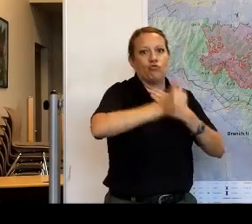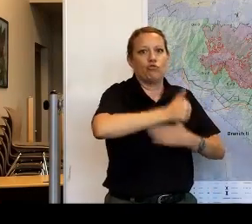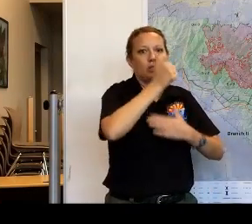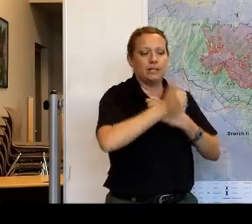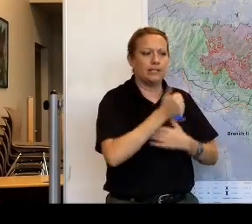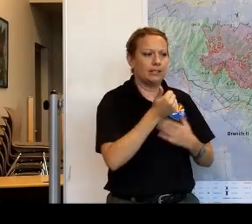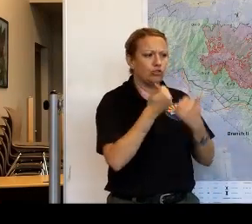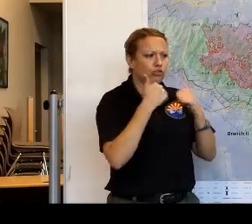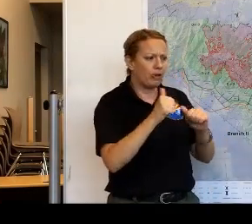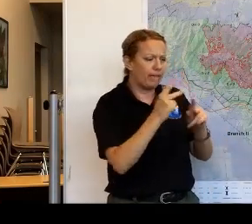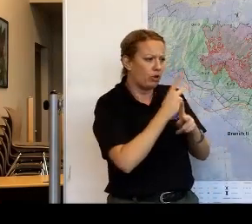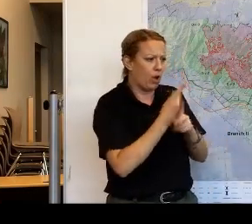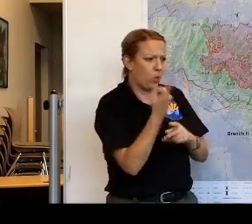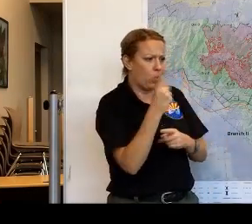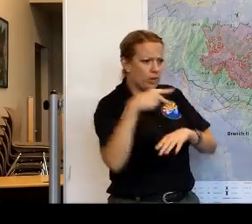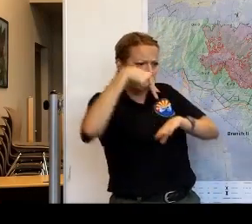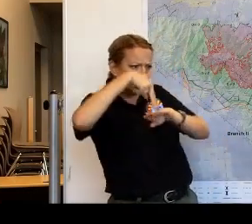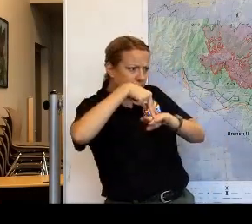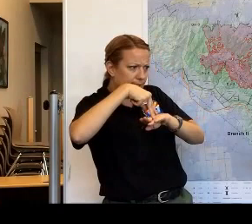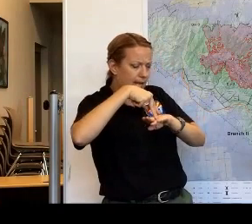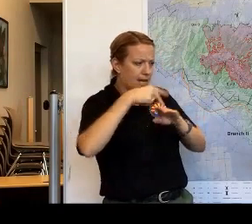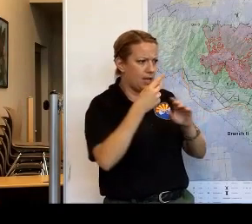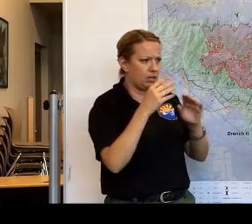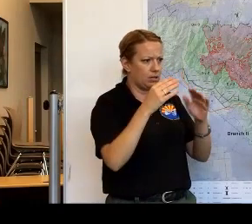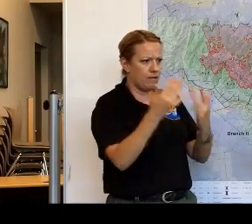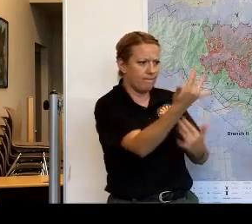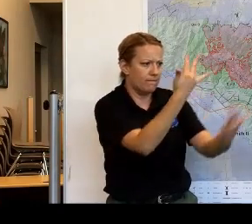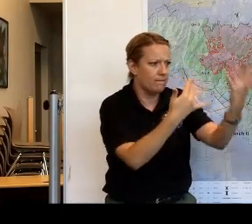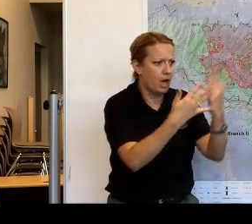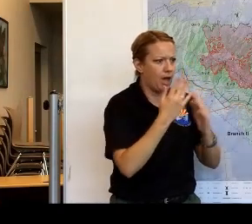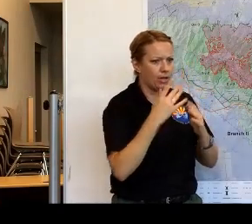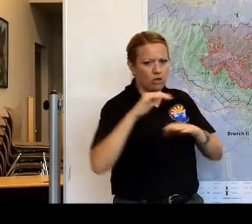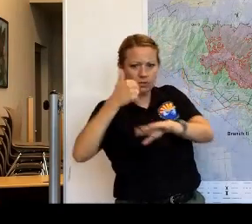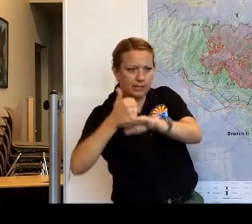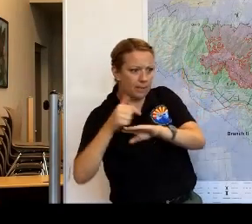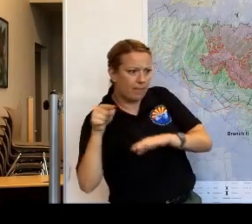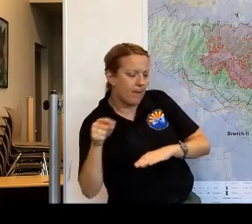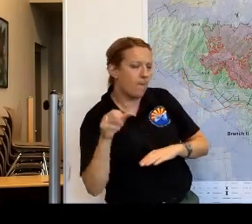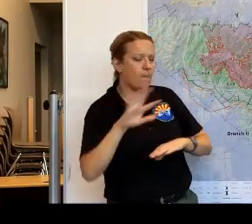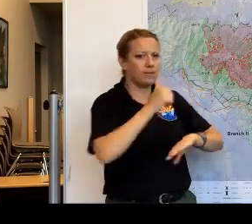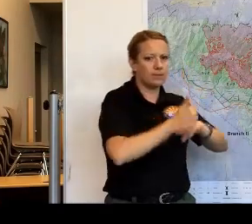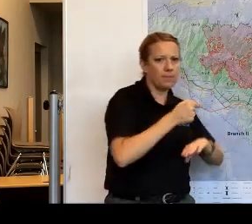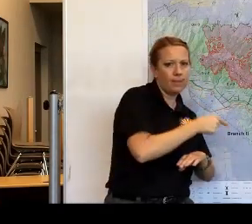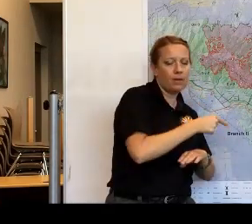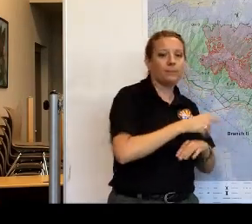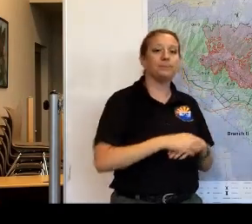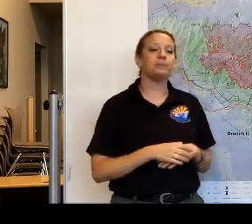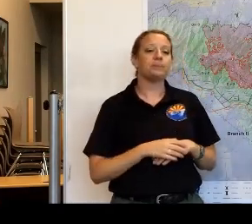is gonna spread. Some of the other people that I talk with on a fire are the